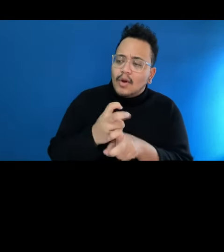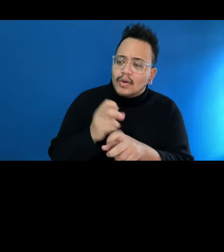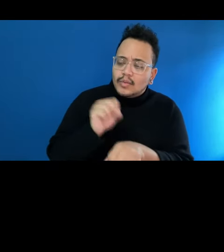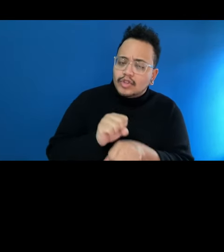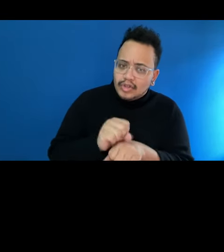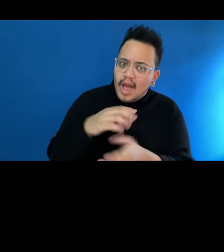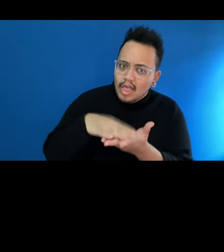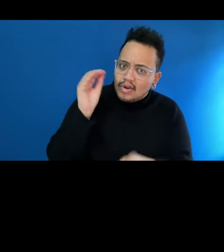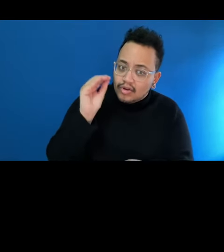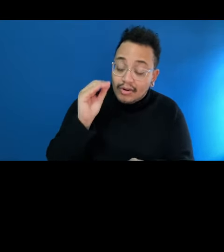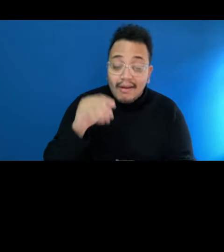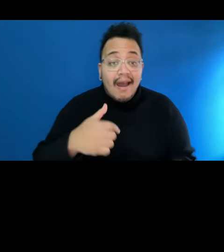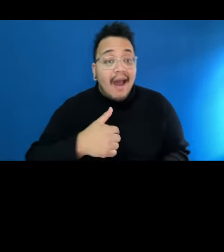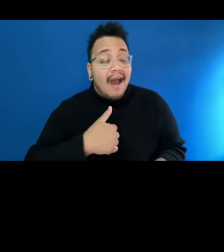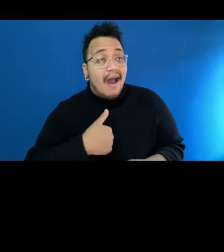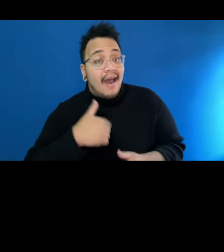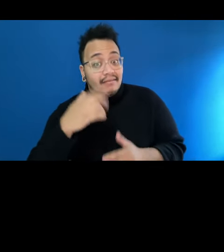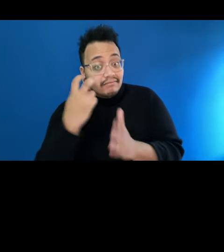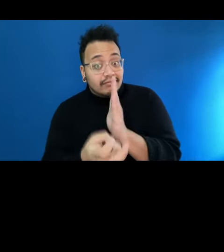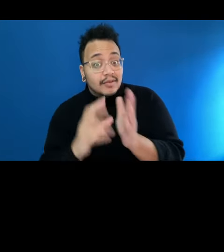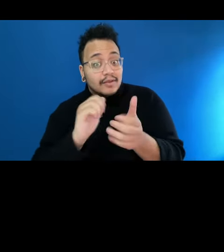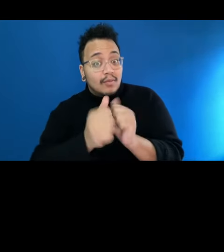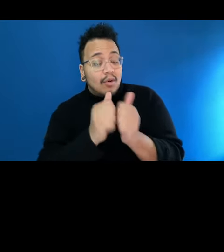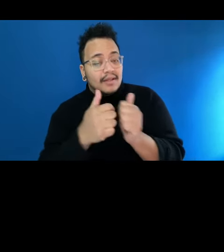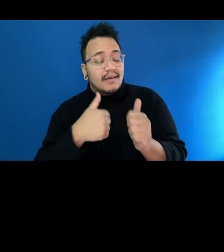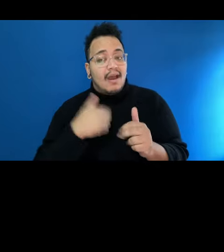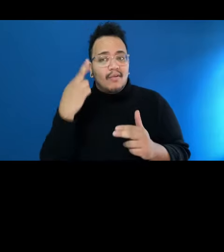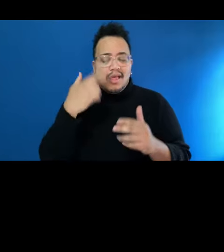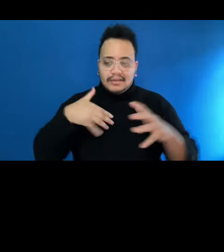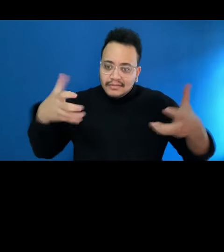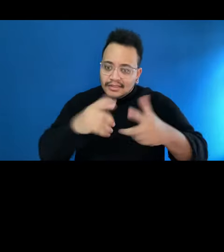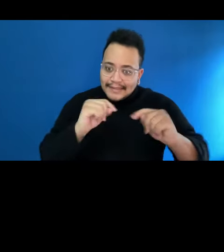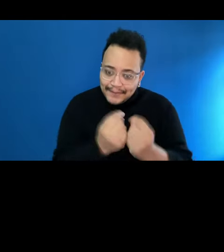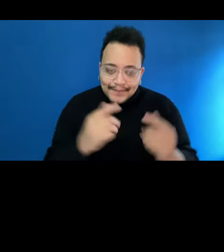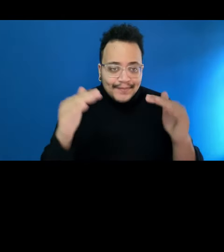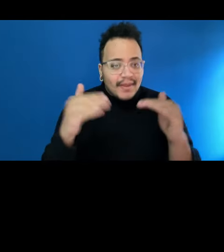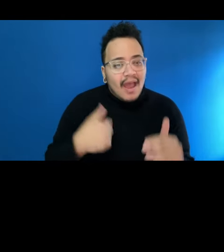I became a part of something bigger than myself. I wasn't great in school,